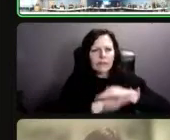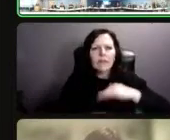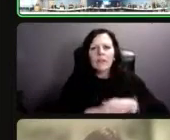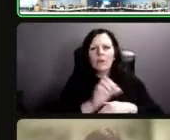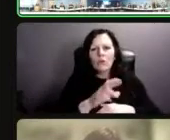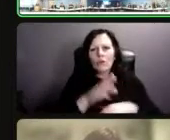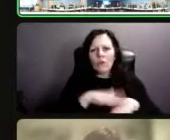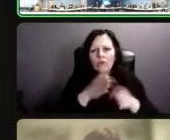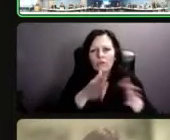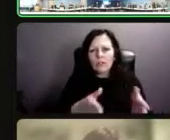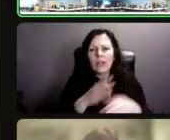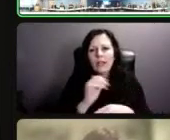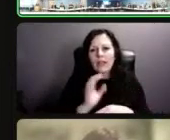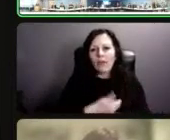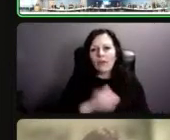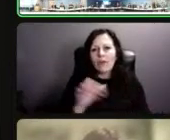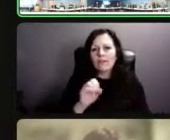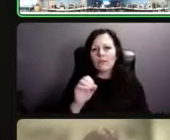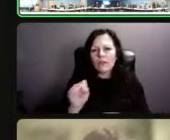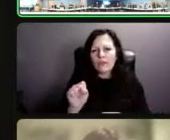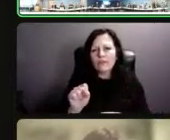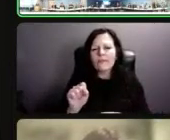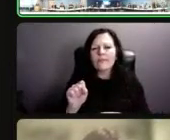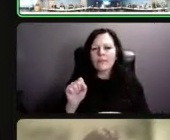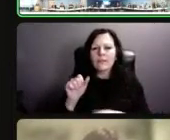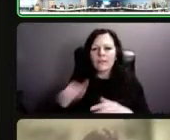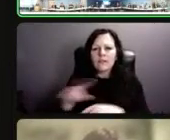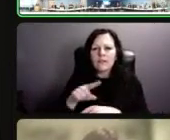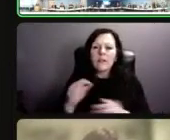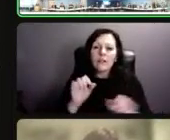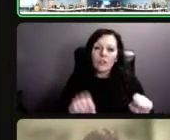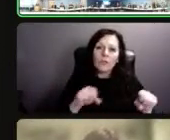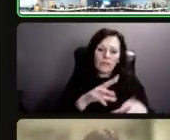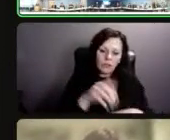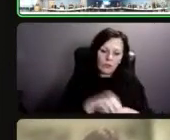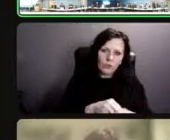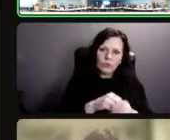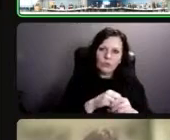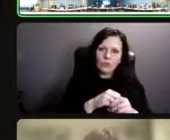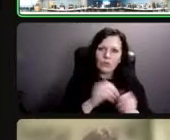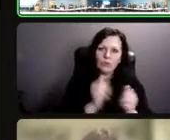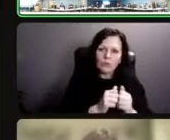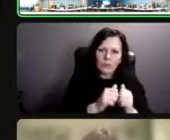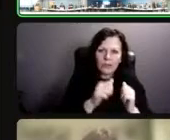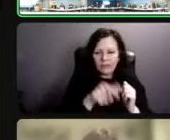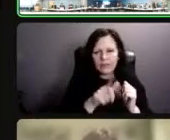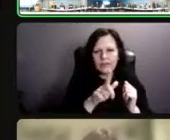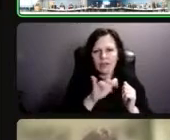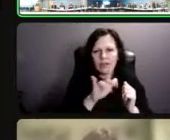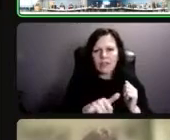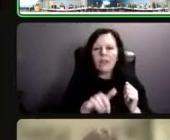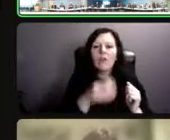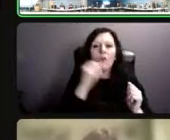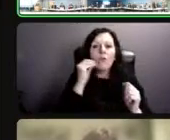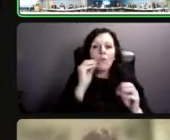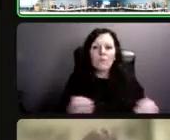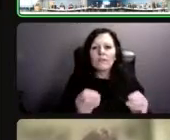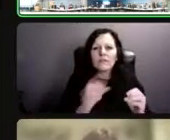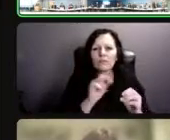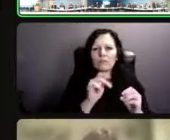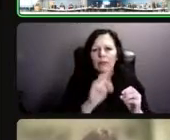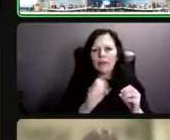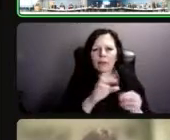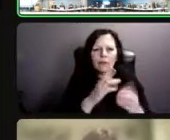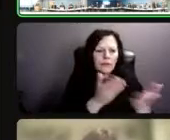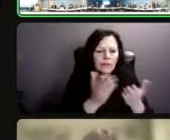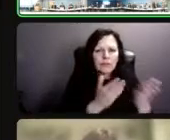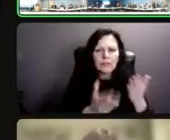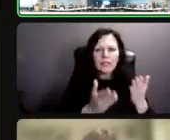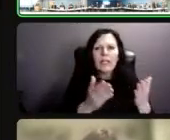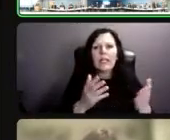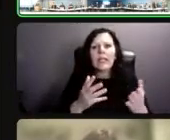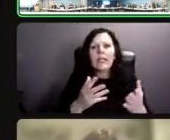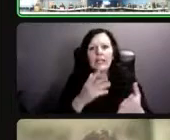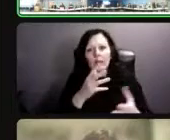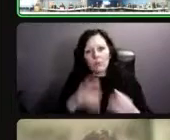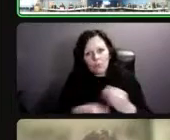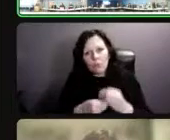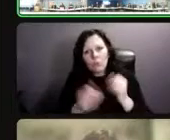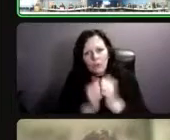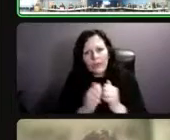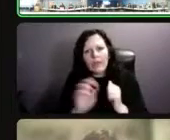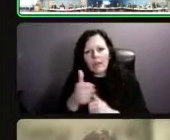AND THAT AND OUR S.O.S.